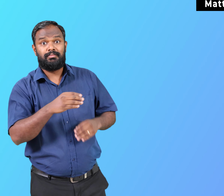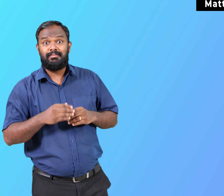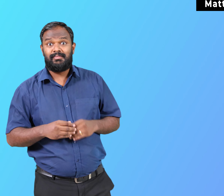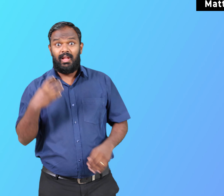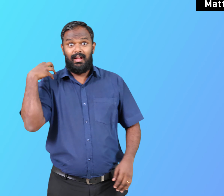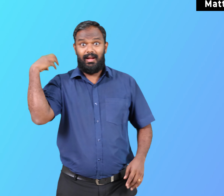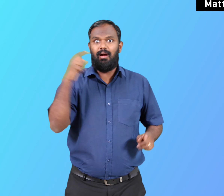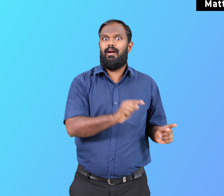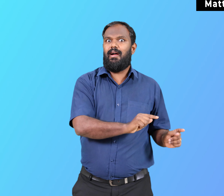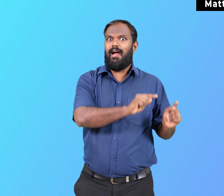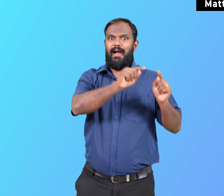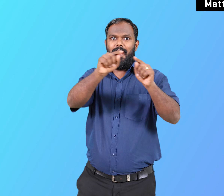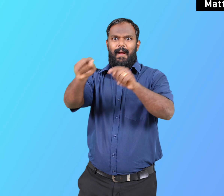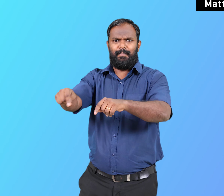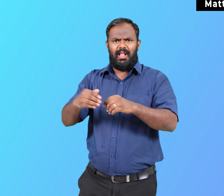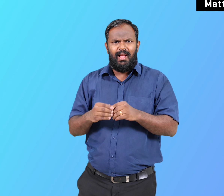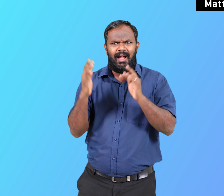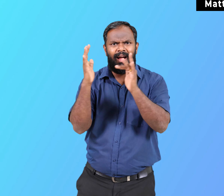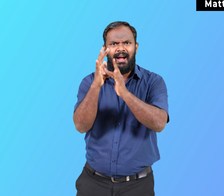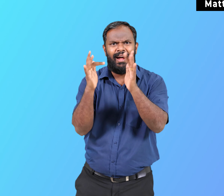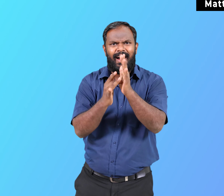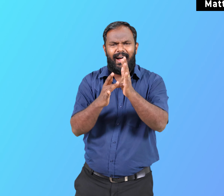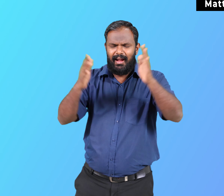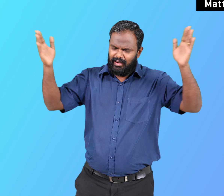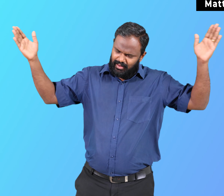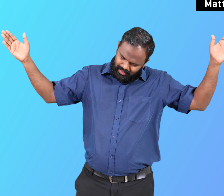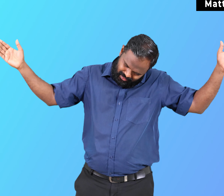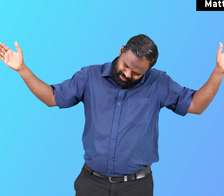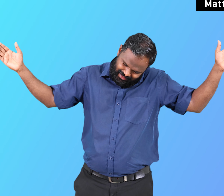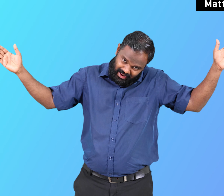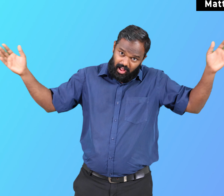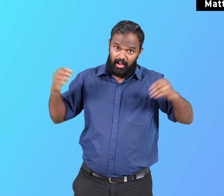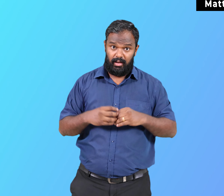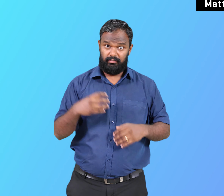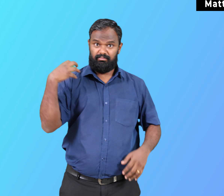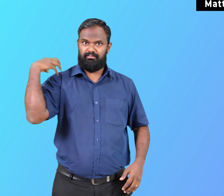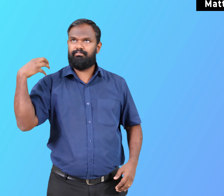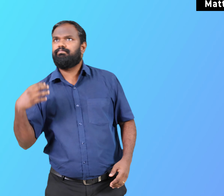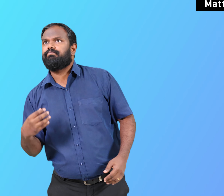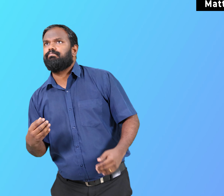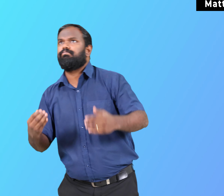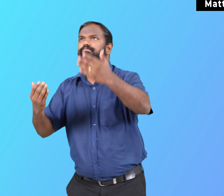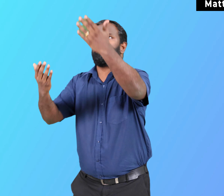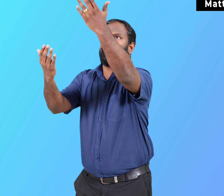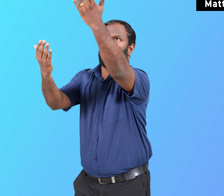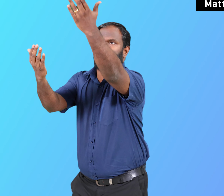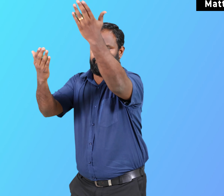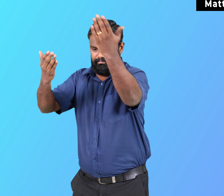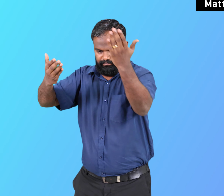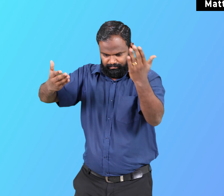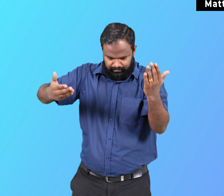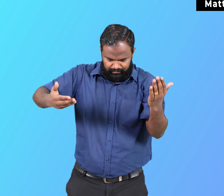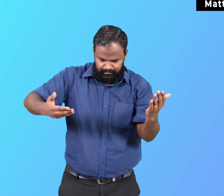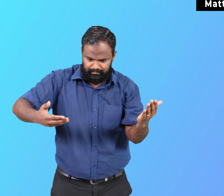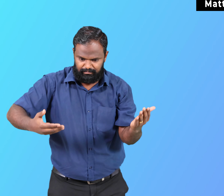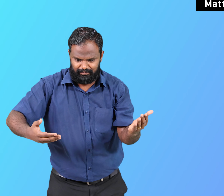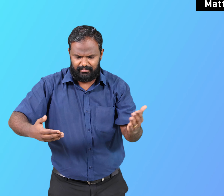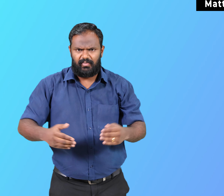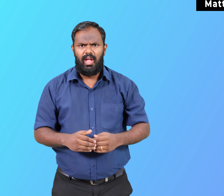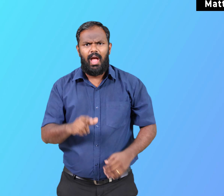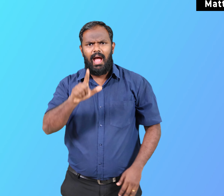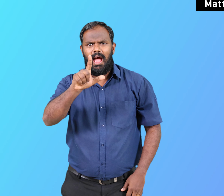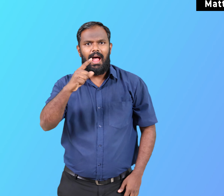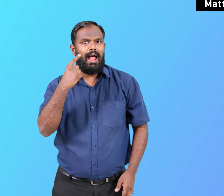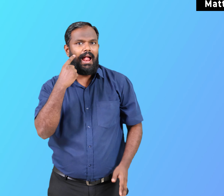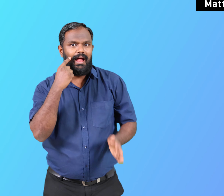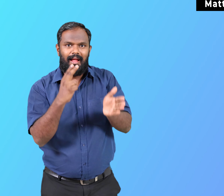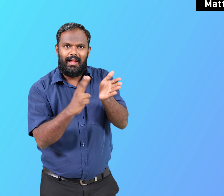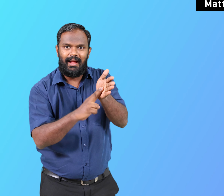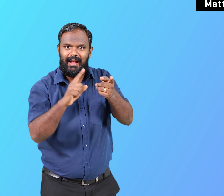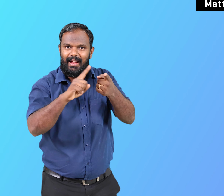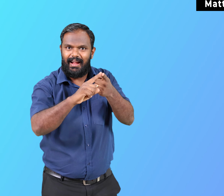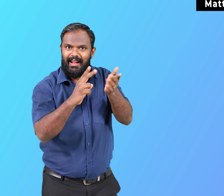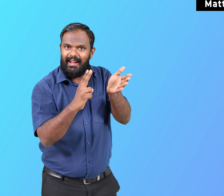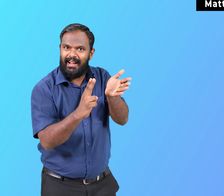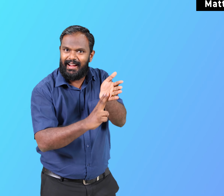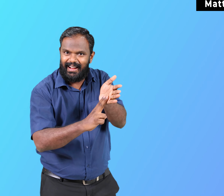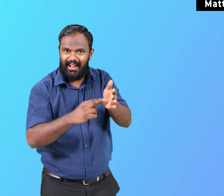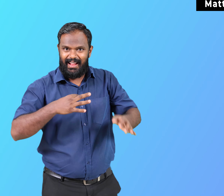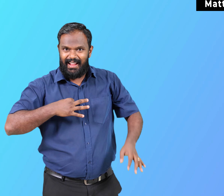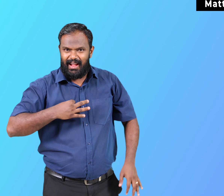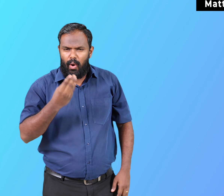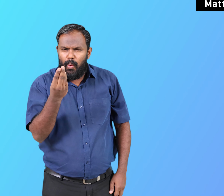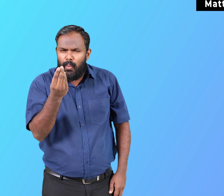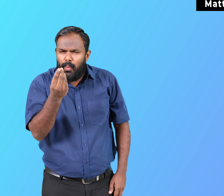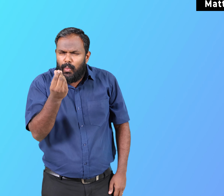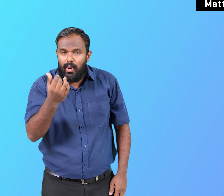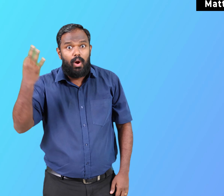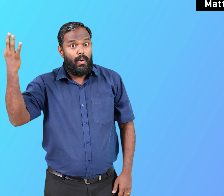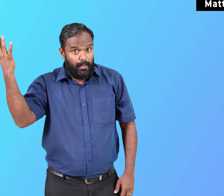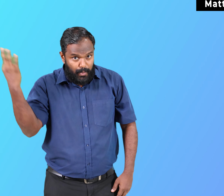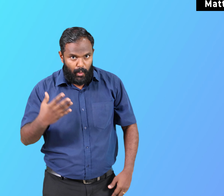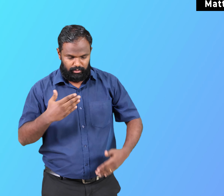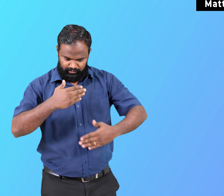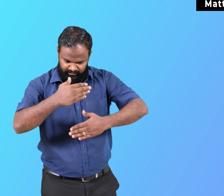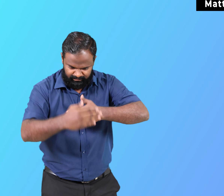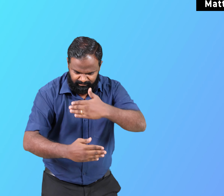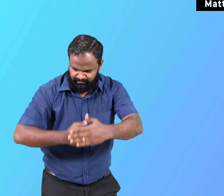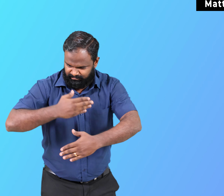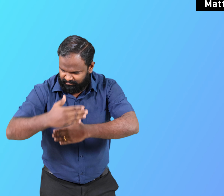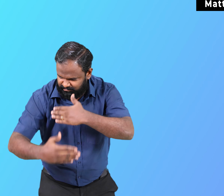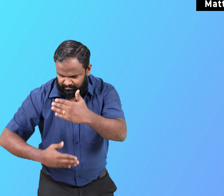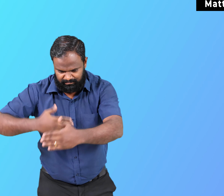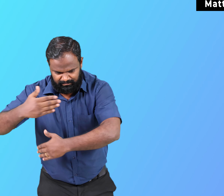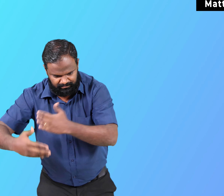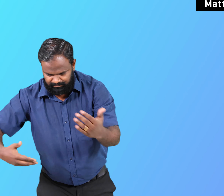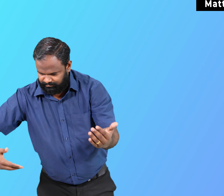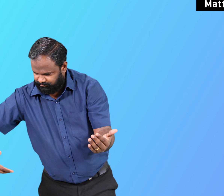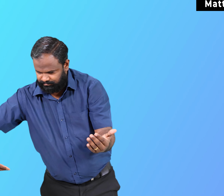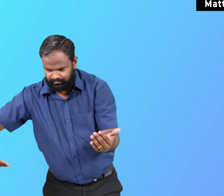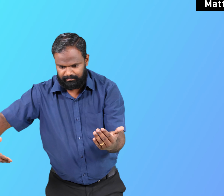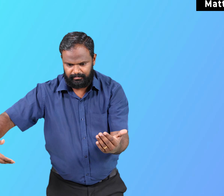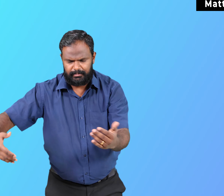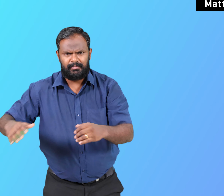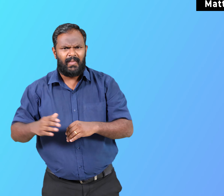He took the body and wrapped it in a new linen cloth.